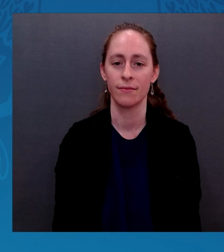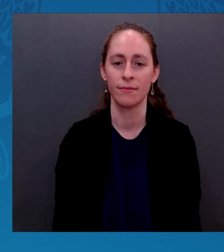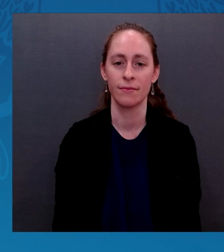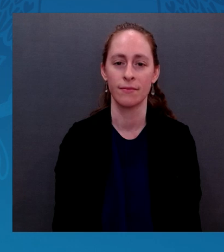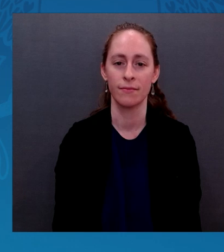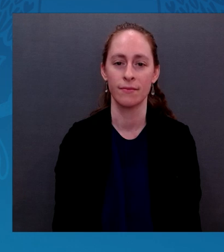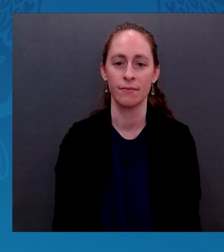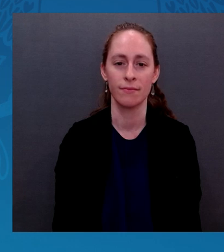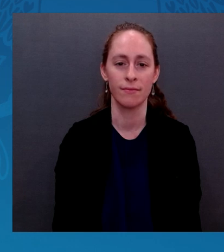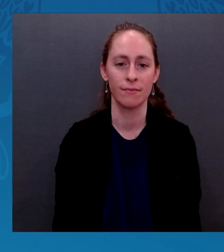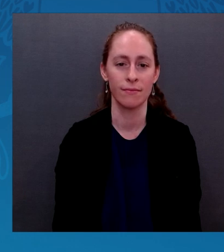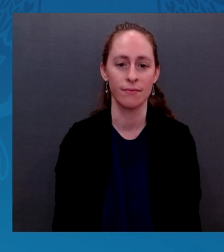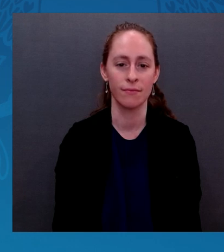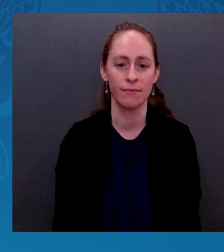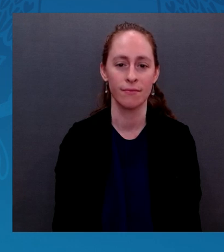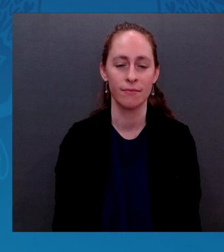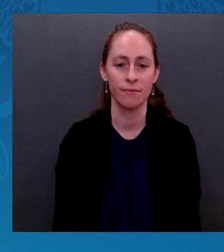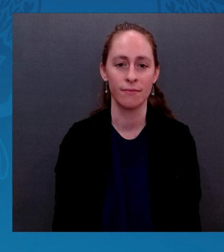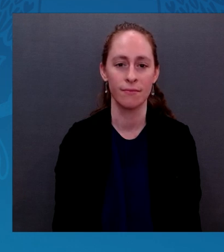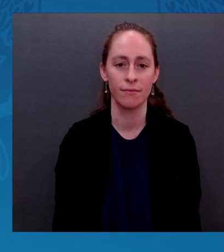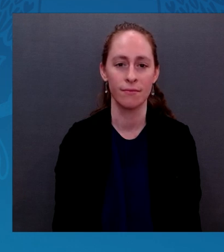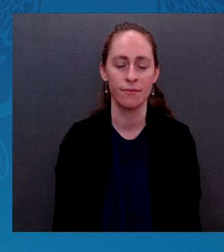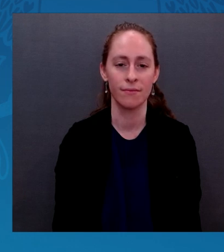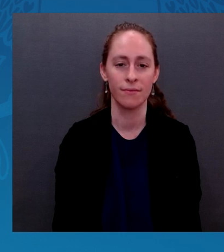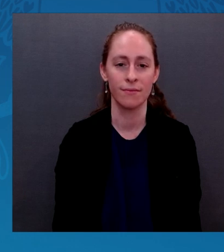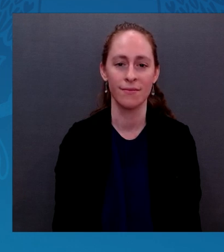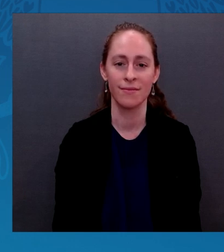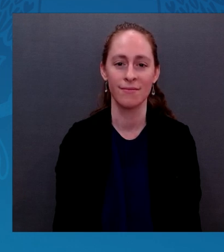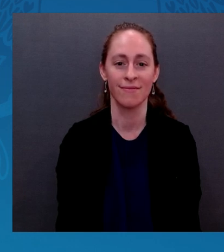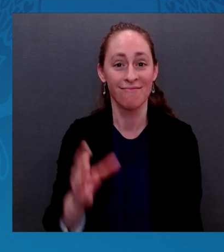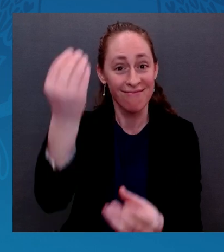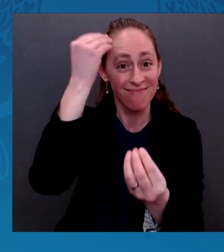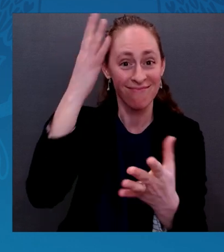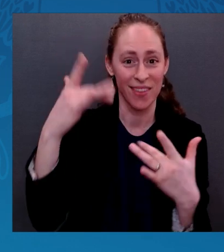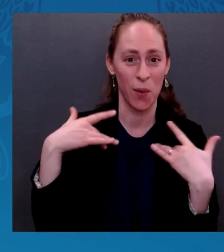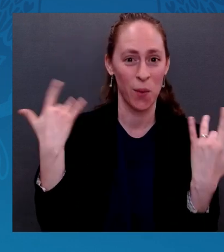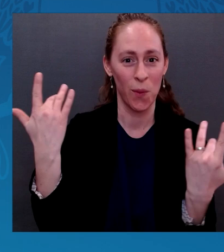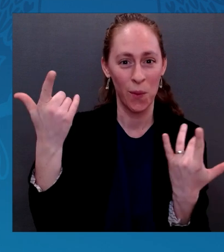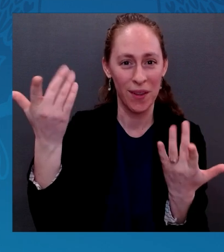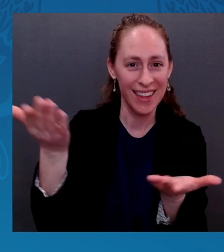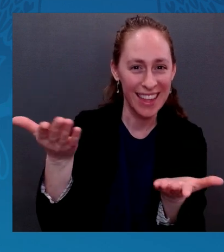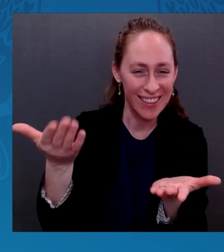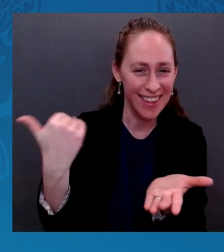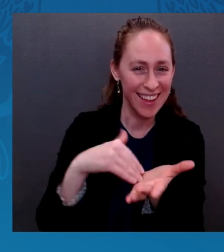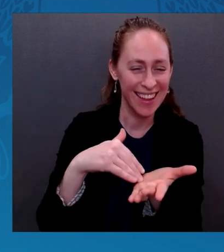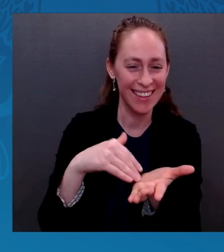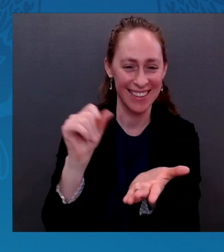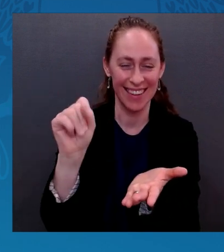Governor Murphy: Incredible pleasure to have you back with us again. Thank you. The Vice President: Thank you. To EPA administrator, to your right, Michael Regan,